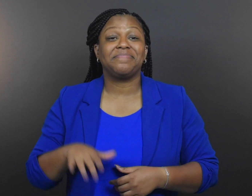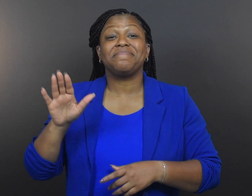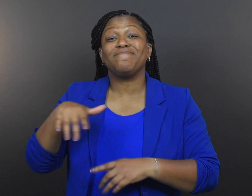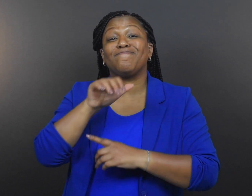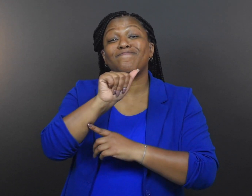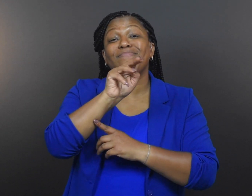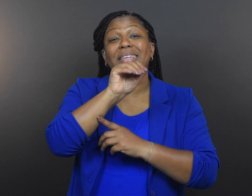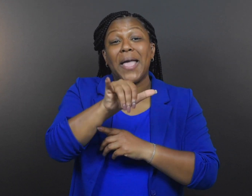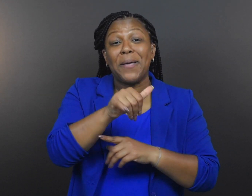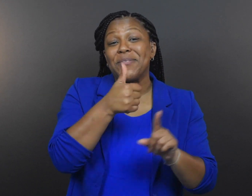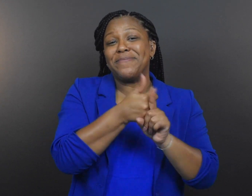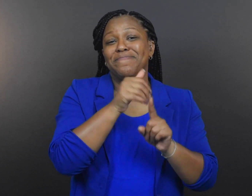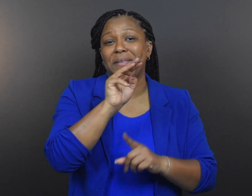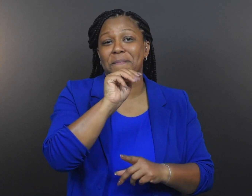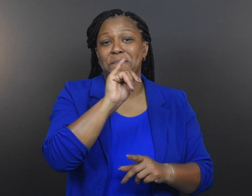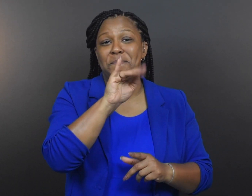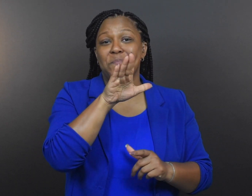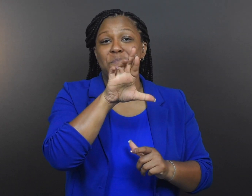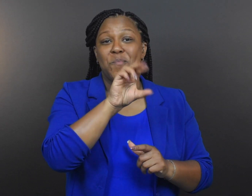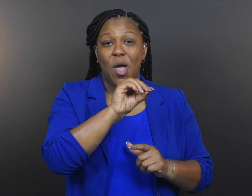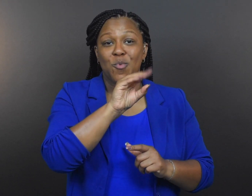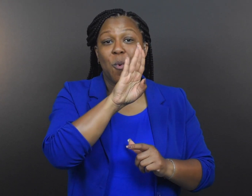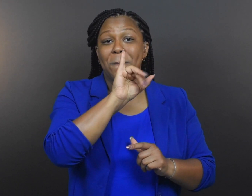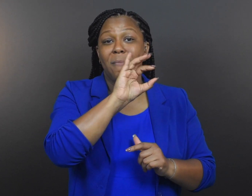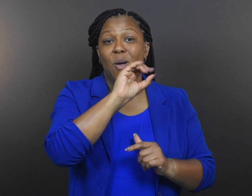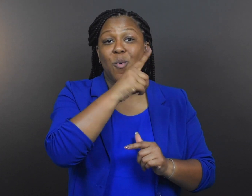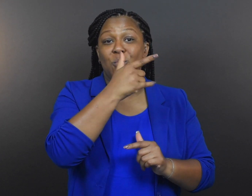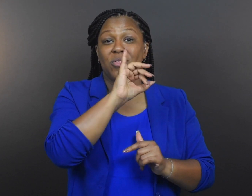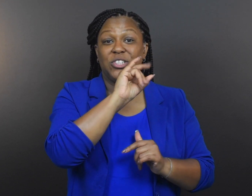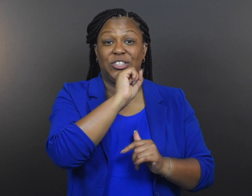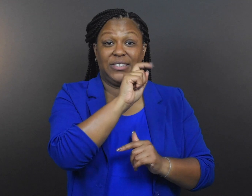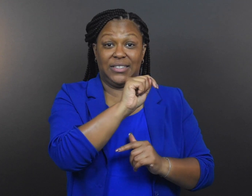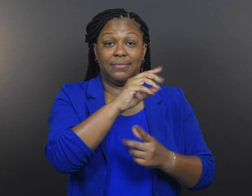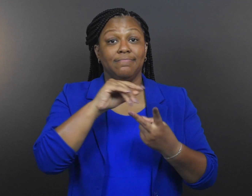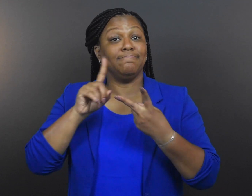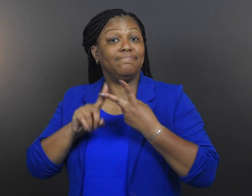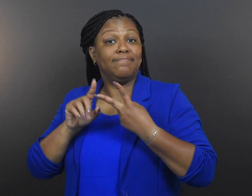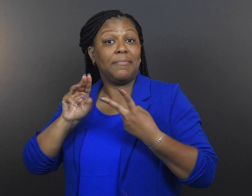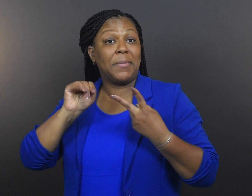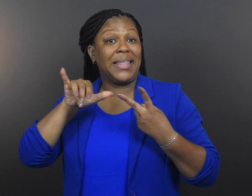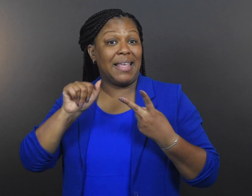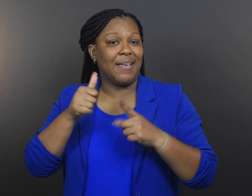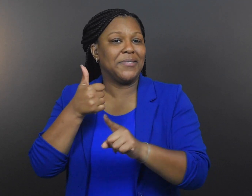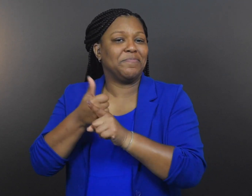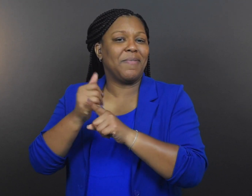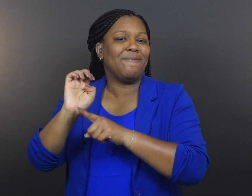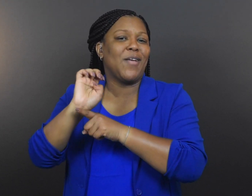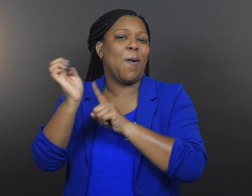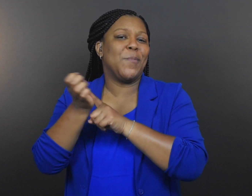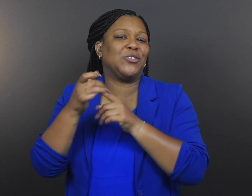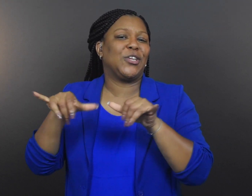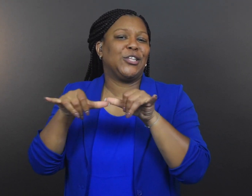Amy, a microbiologist, and Mia, an environmental engineer,